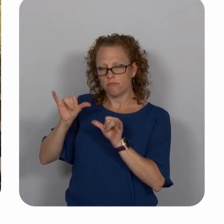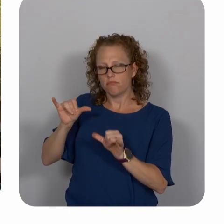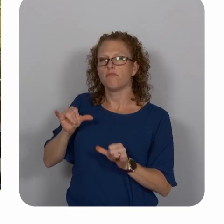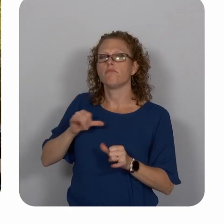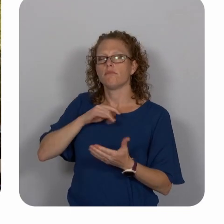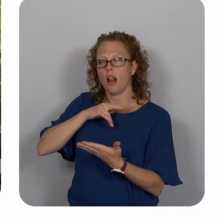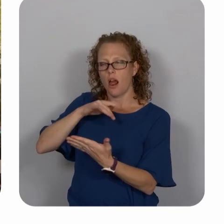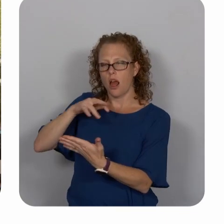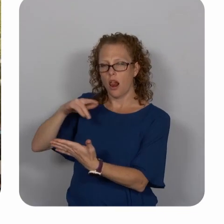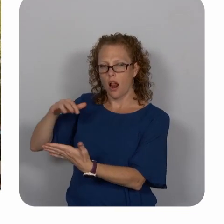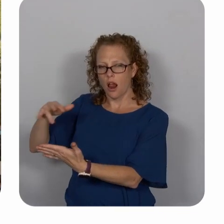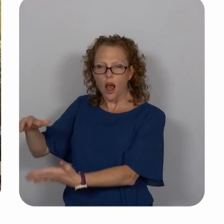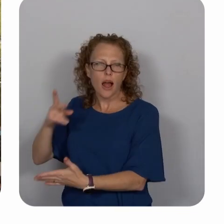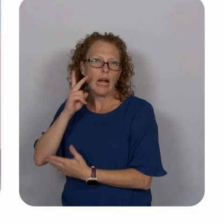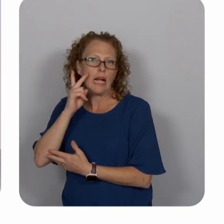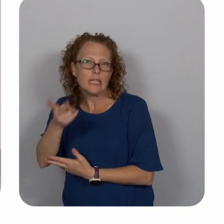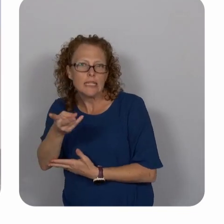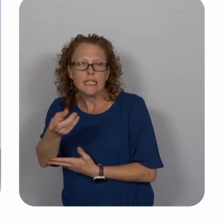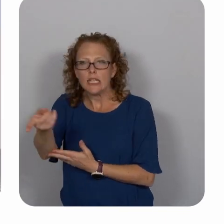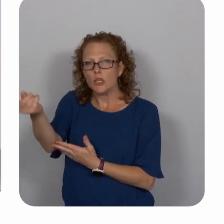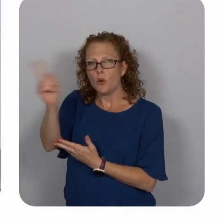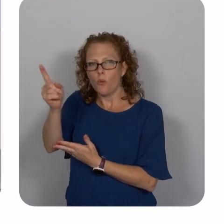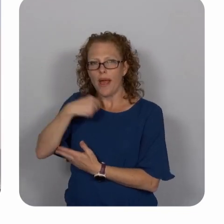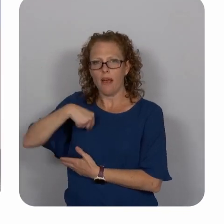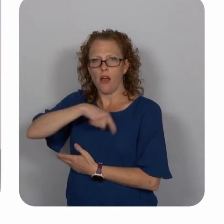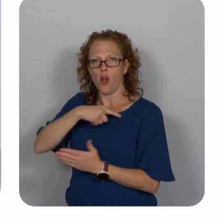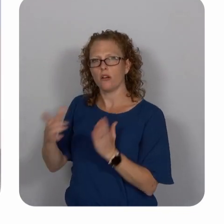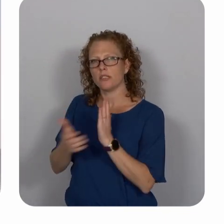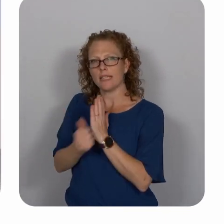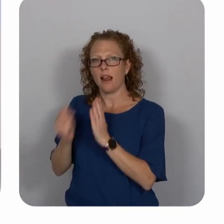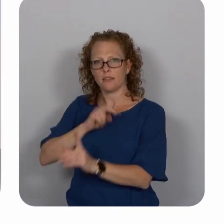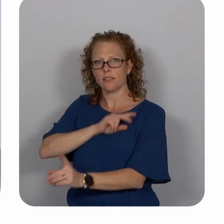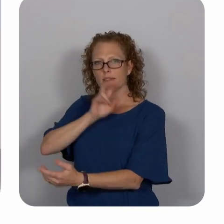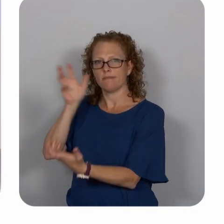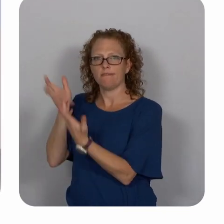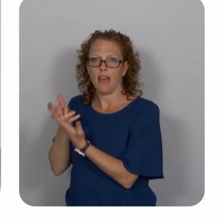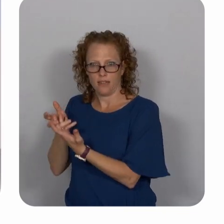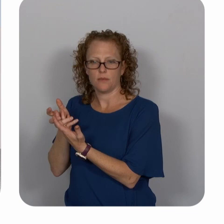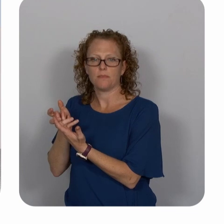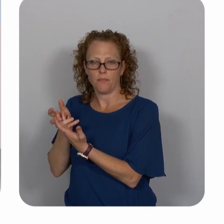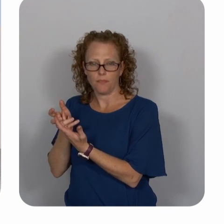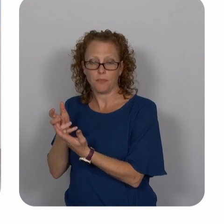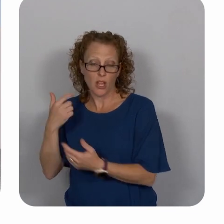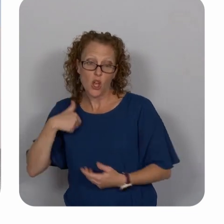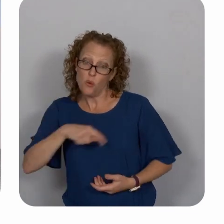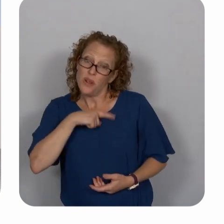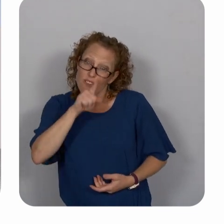in a conversation turn. We have a combination of large language models that work together